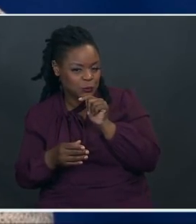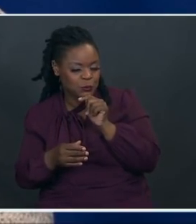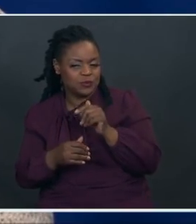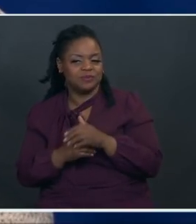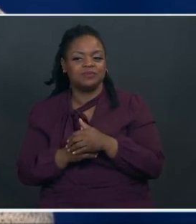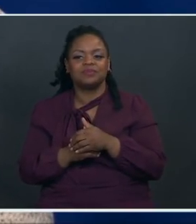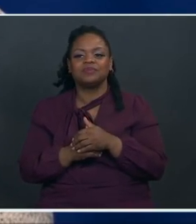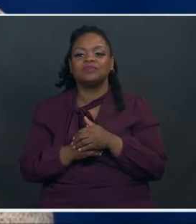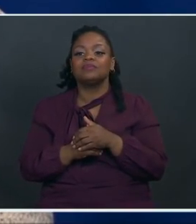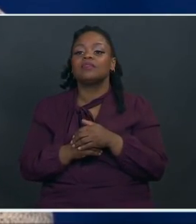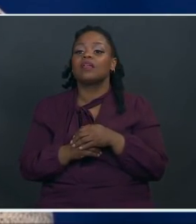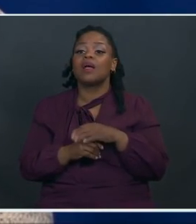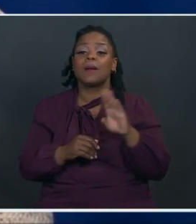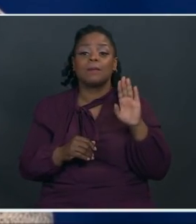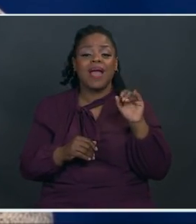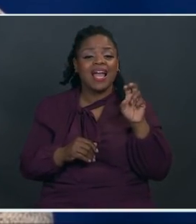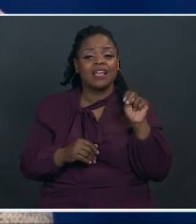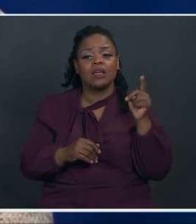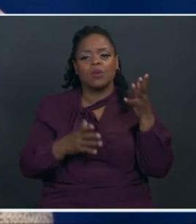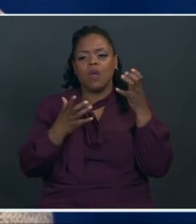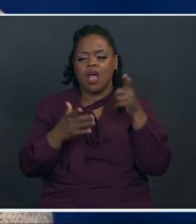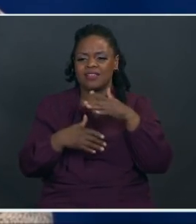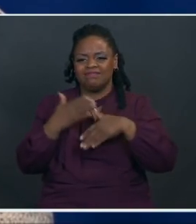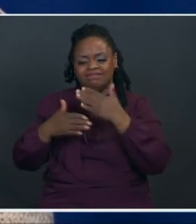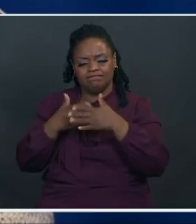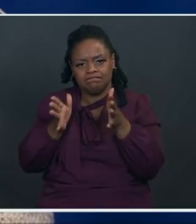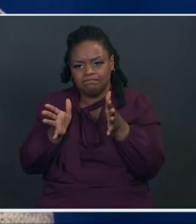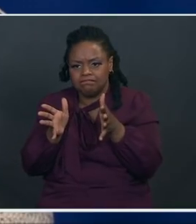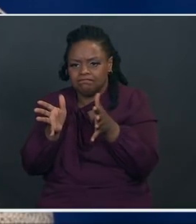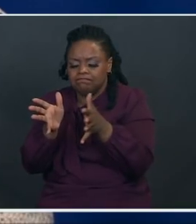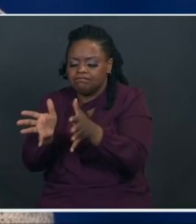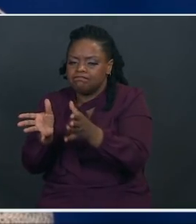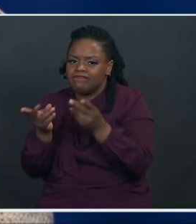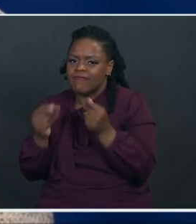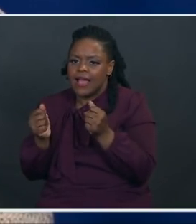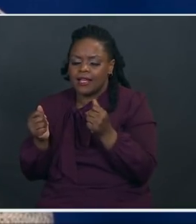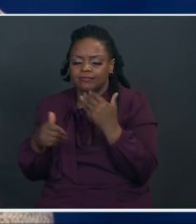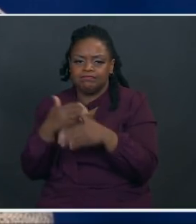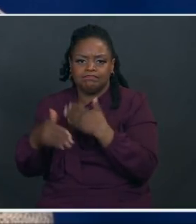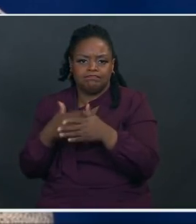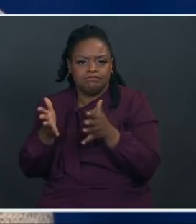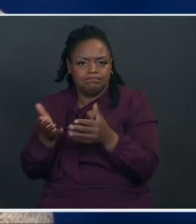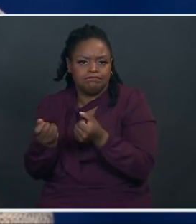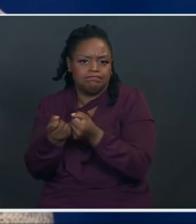especially now as so many people and communities are disproportionately hurting from this pandemic.